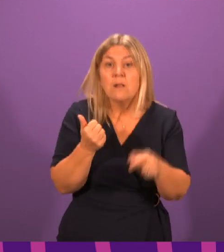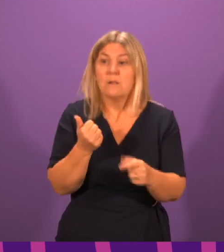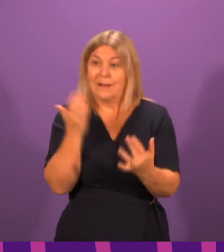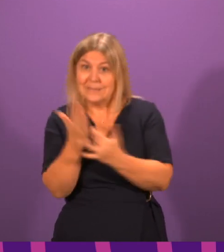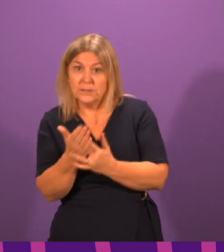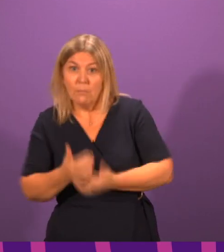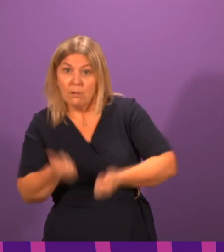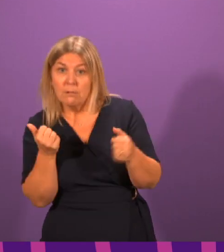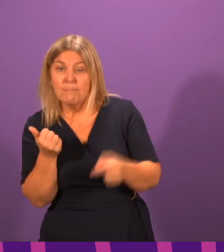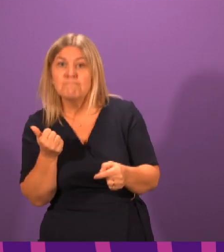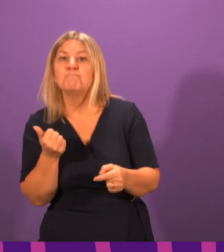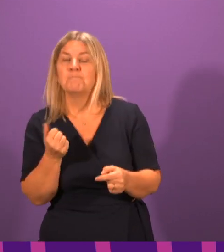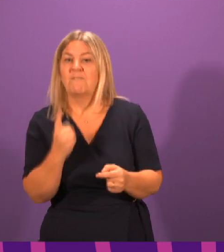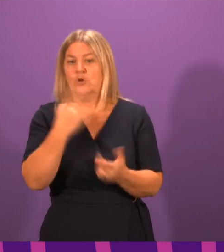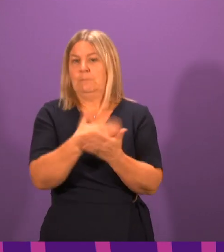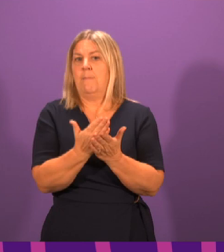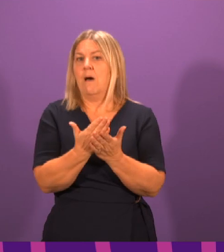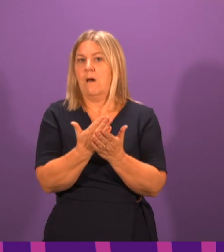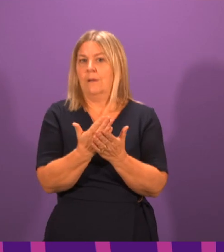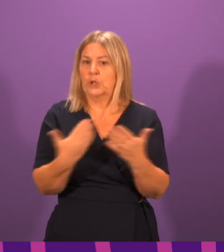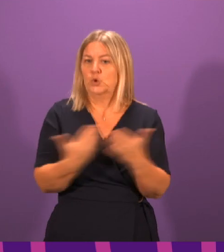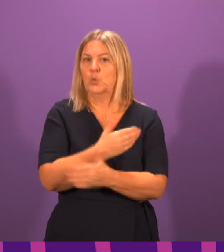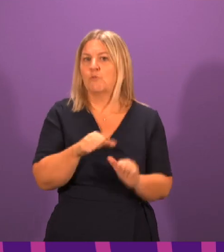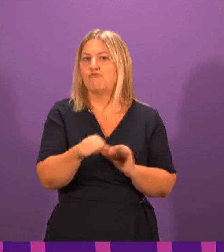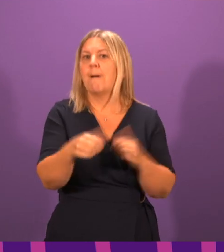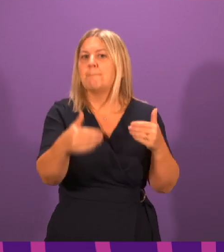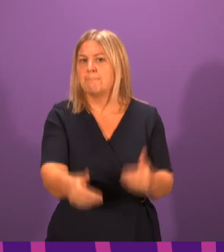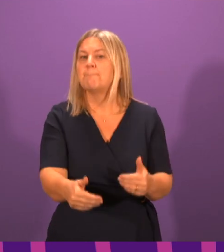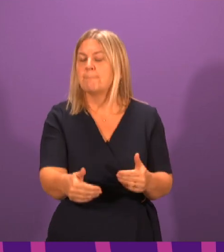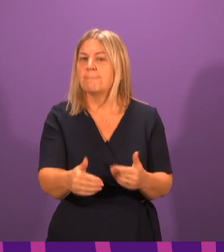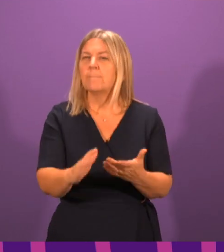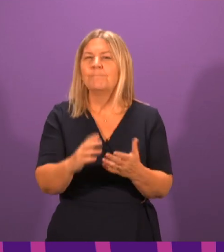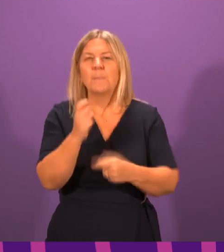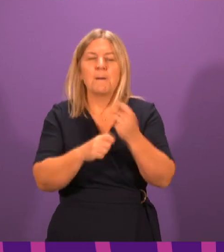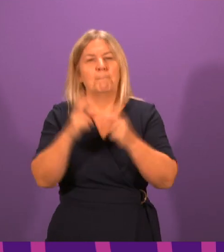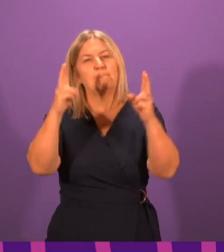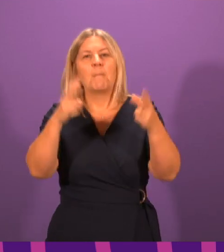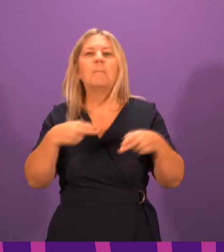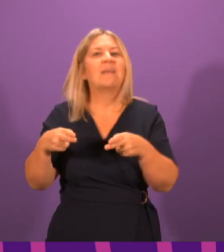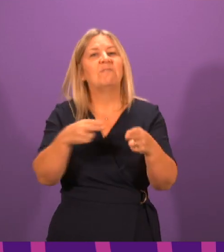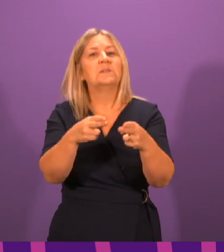the first phase of the redesign programme will be implemented at a pathfinder site over November,